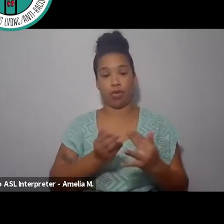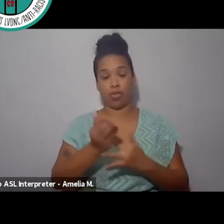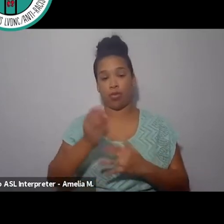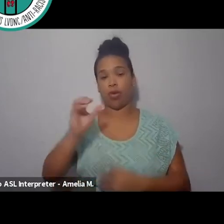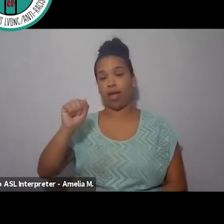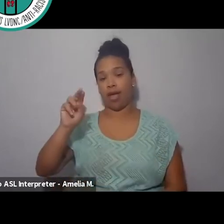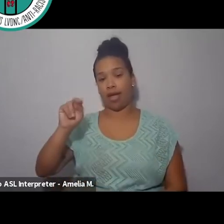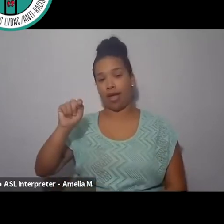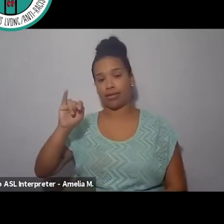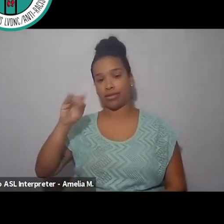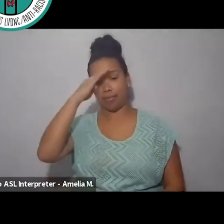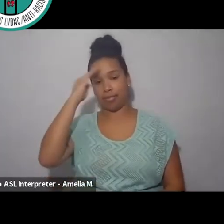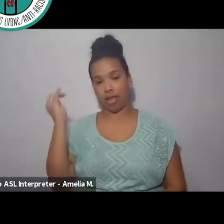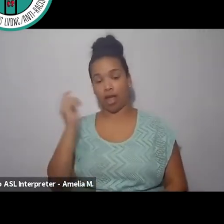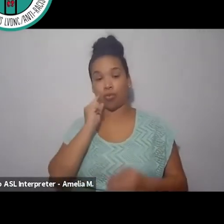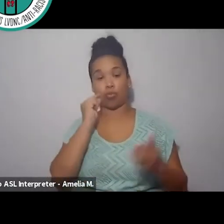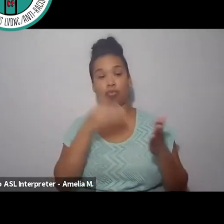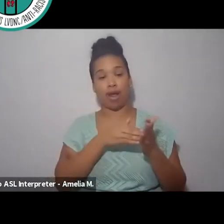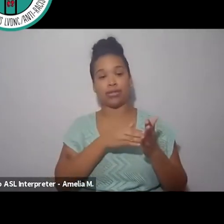through that was just in terms